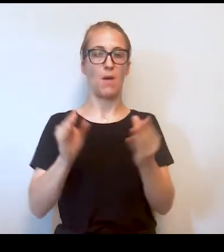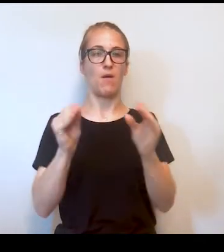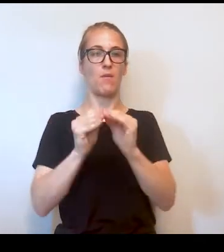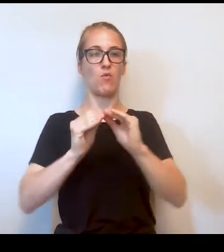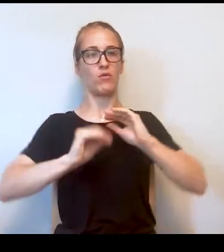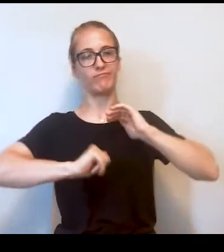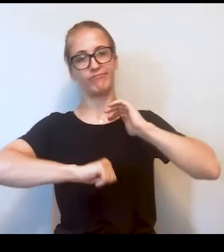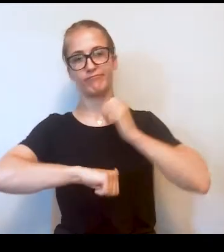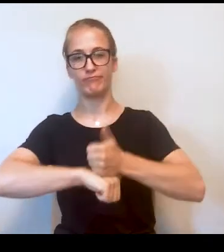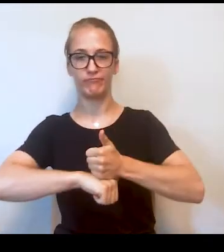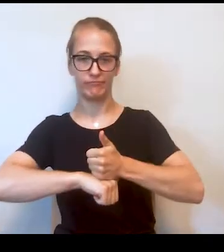as a system.